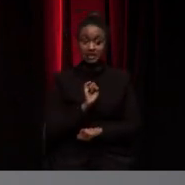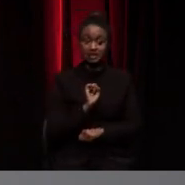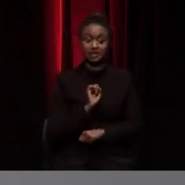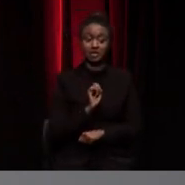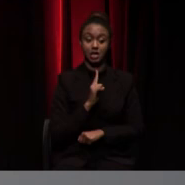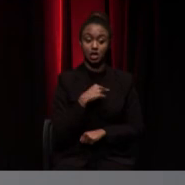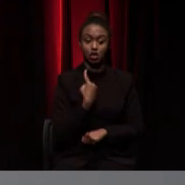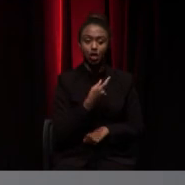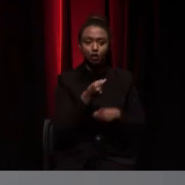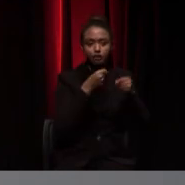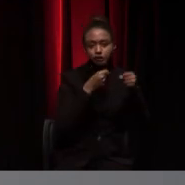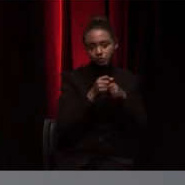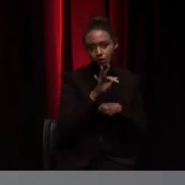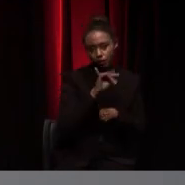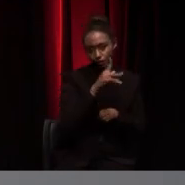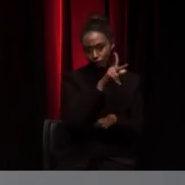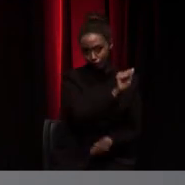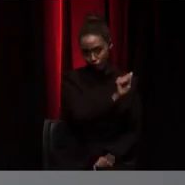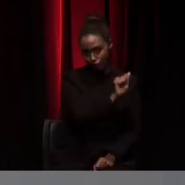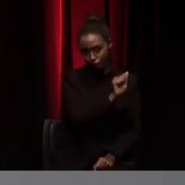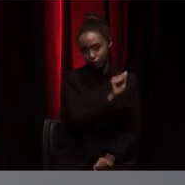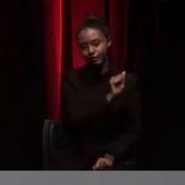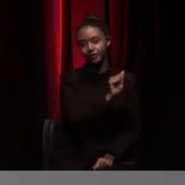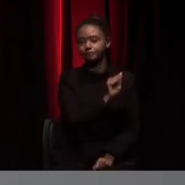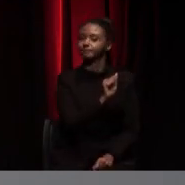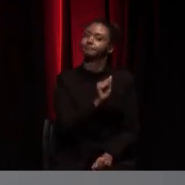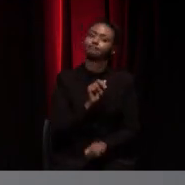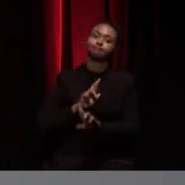the Folha de S. Paulo journalism.